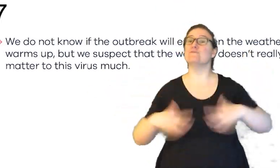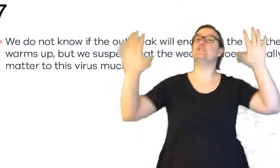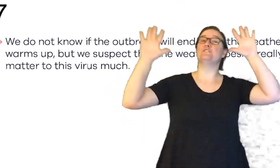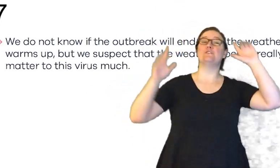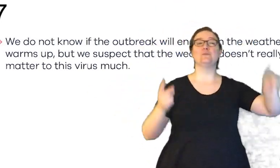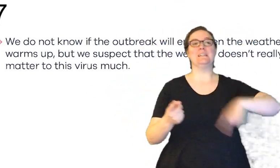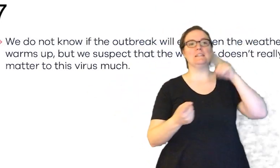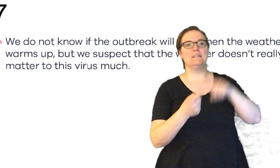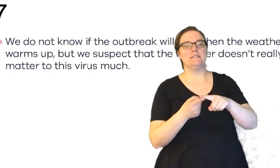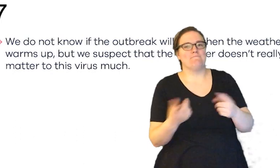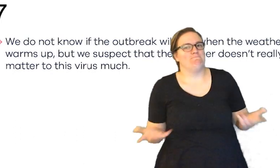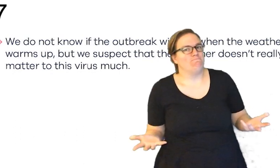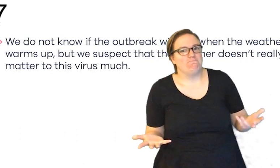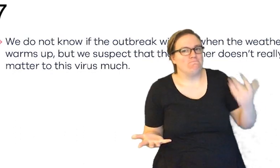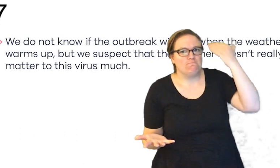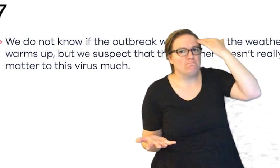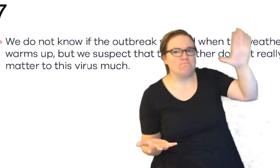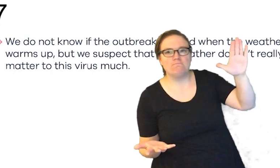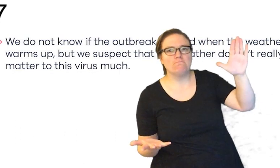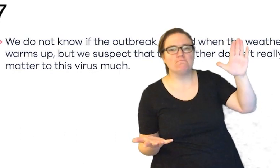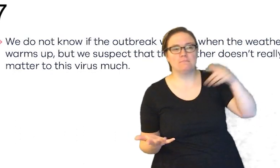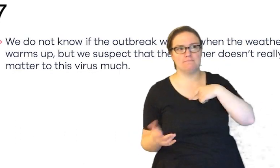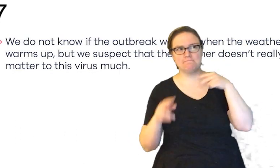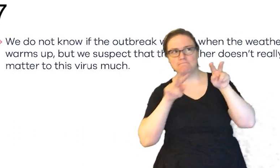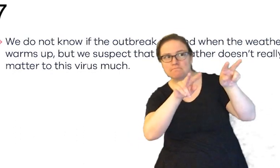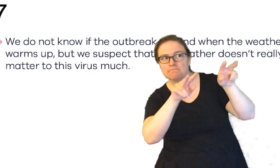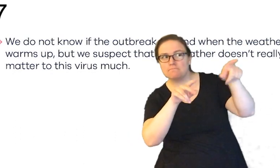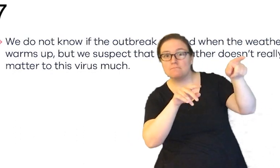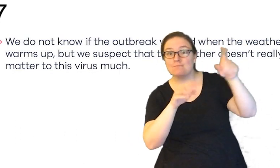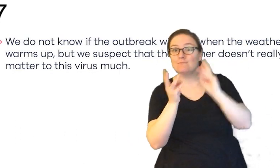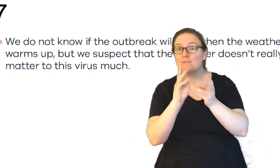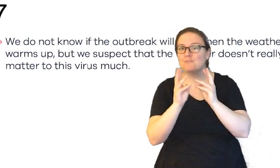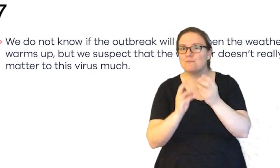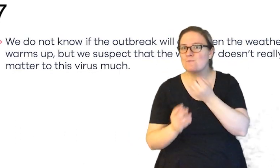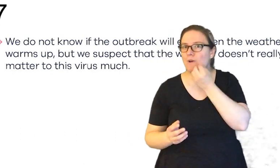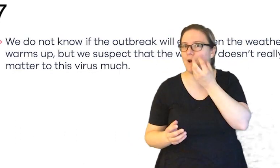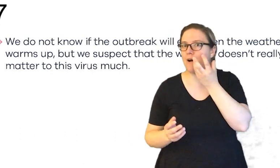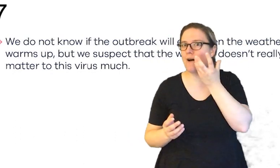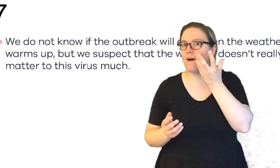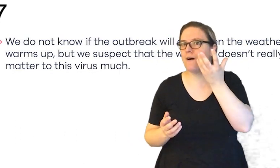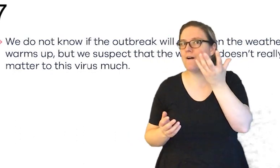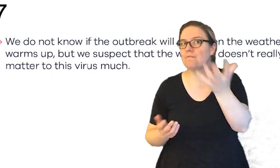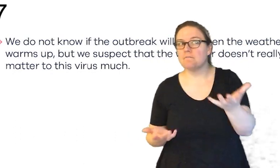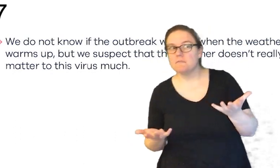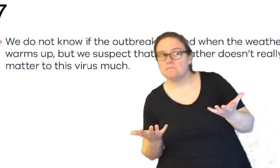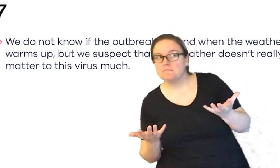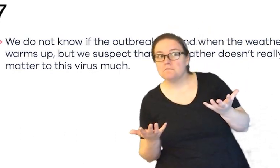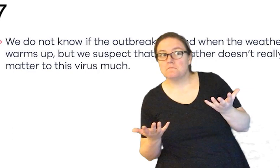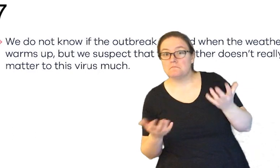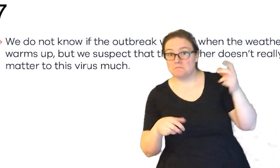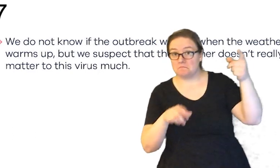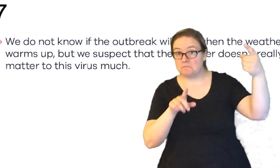We do not know if the outbreak will end when the weather warms up,